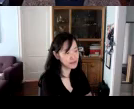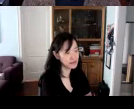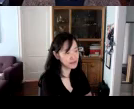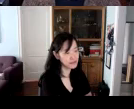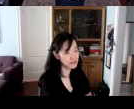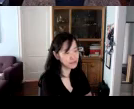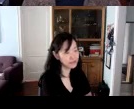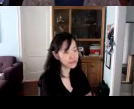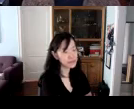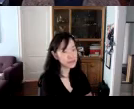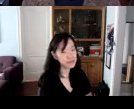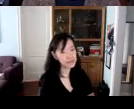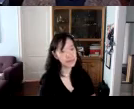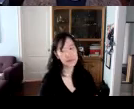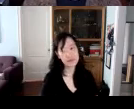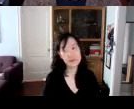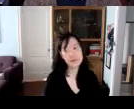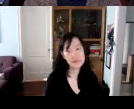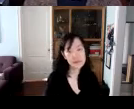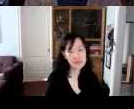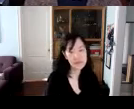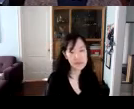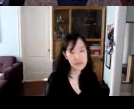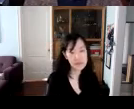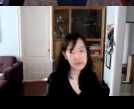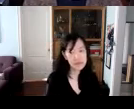Your grant agreement will also let you know when your final report is due. And again